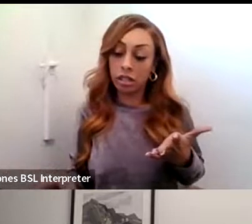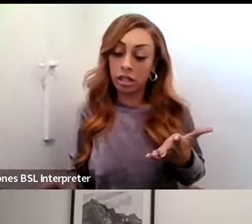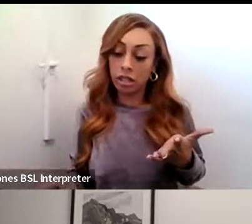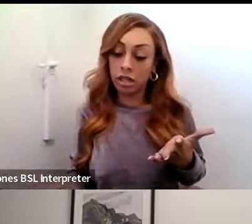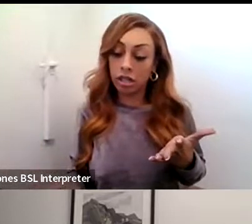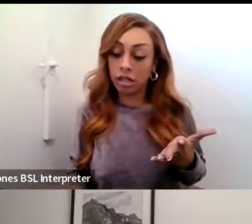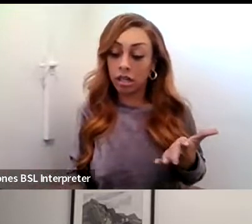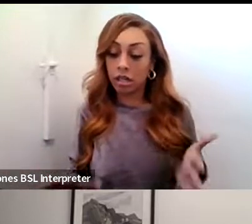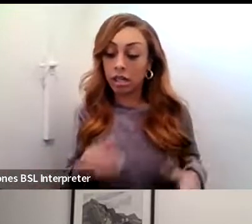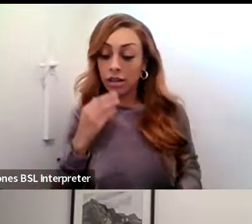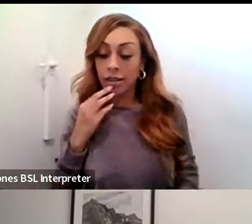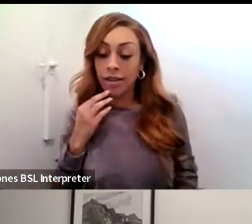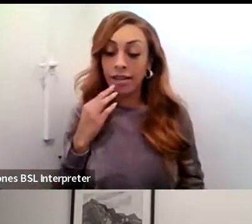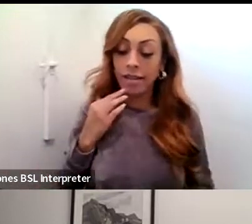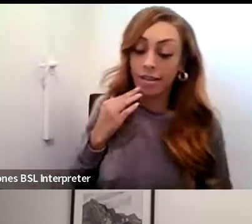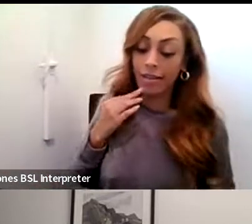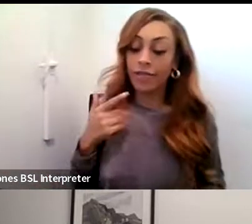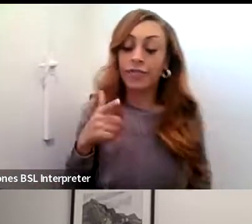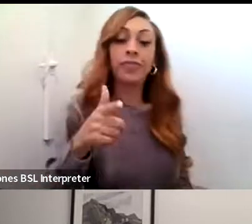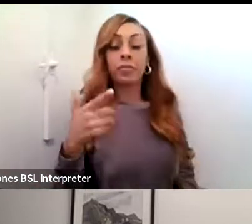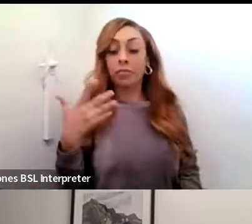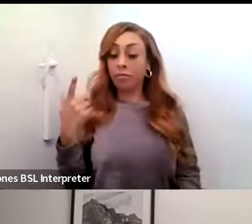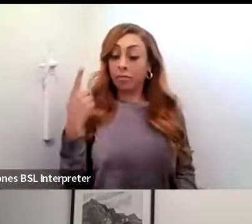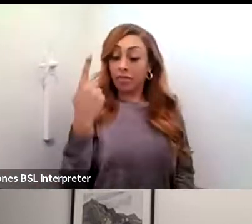about the thing that they are or have just experienced